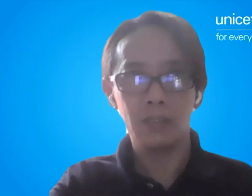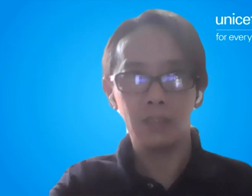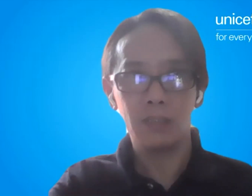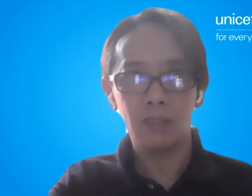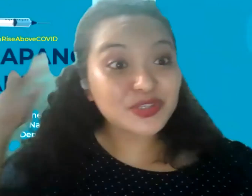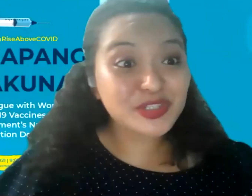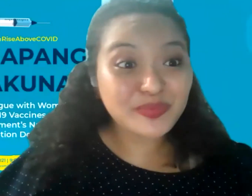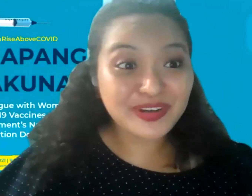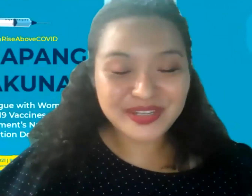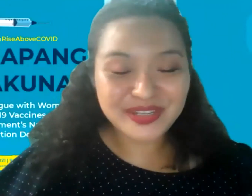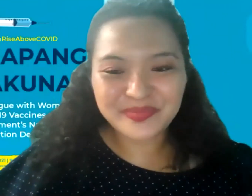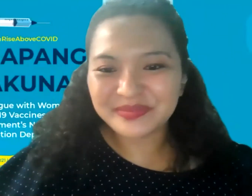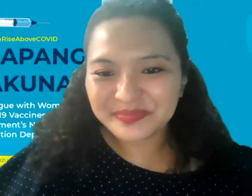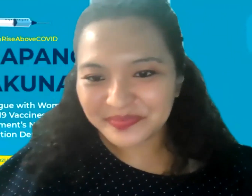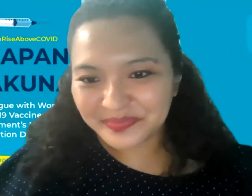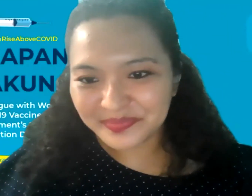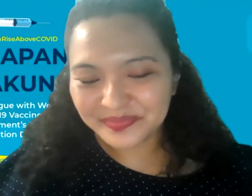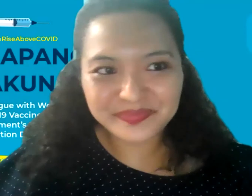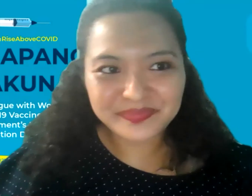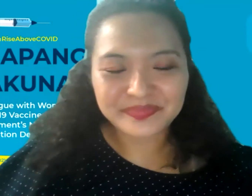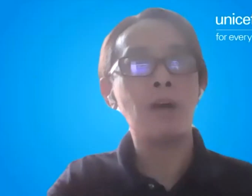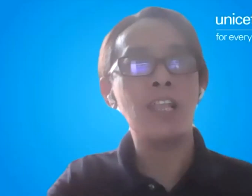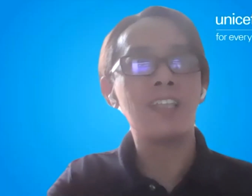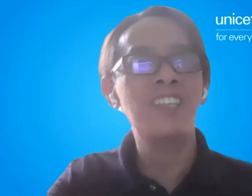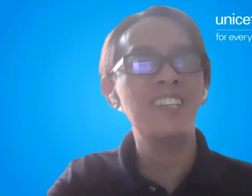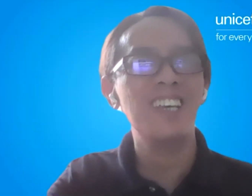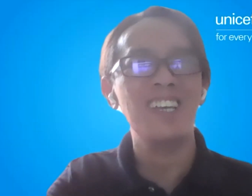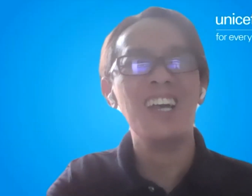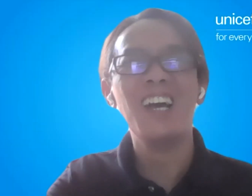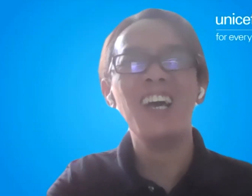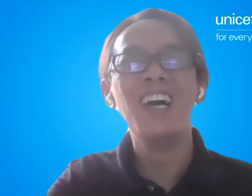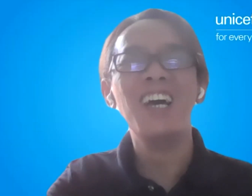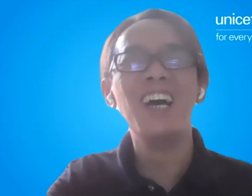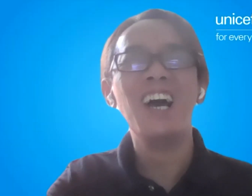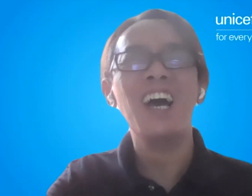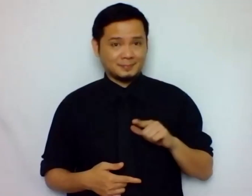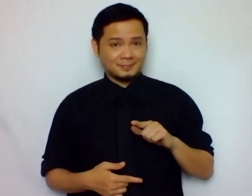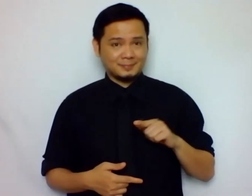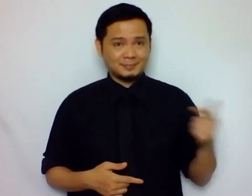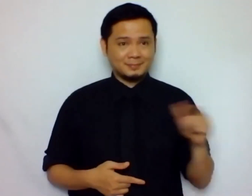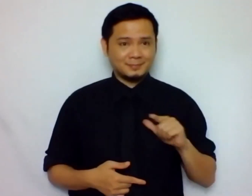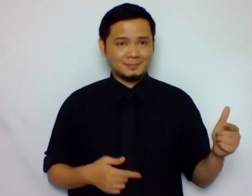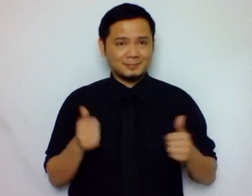Okay, next question Sir Paul. Oh, me again? Okay, I will proceed.